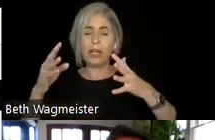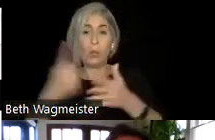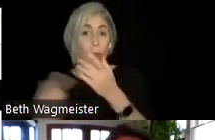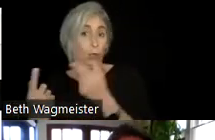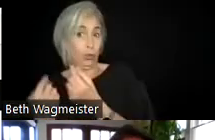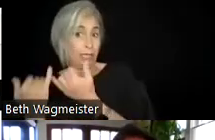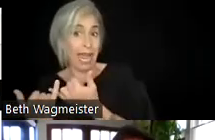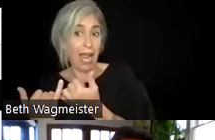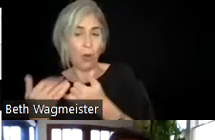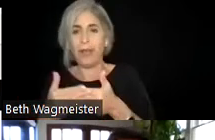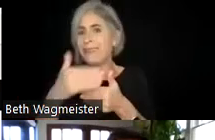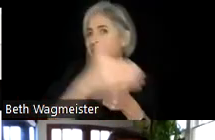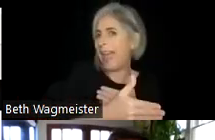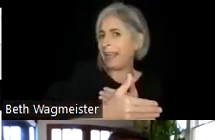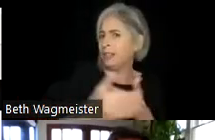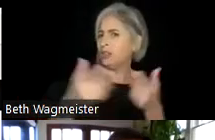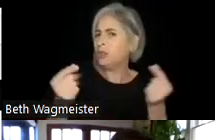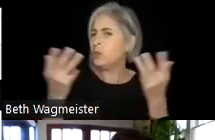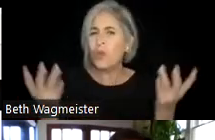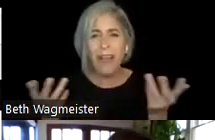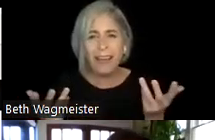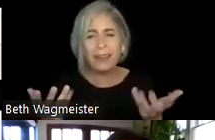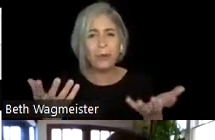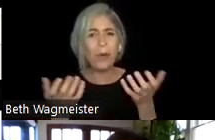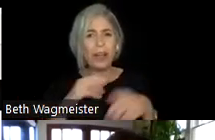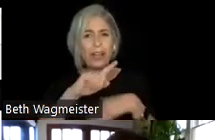as well as on the slide and it